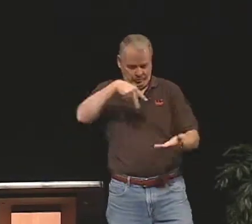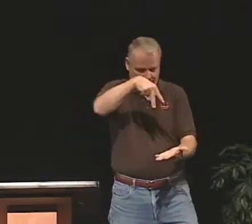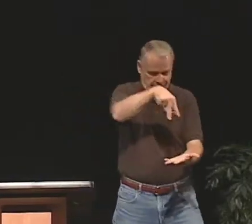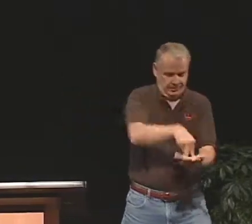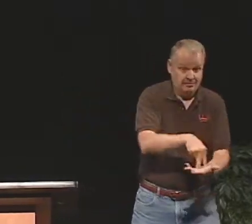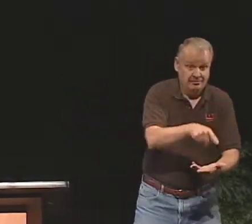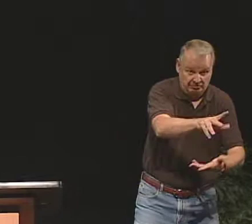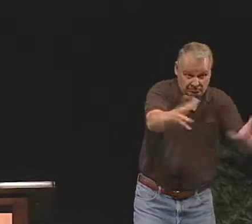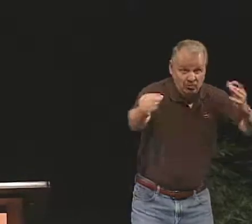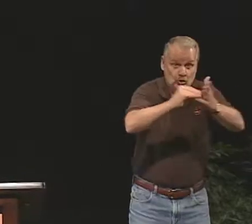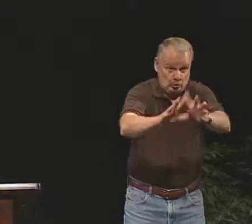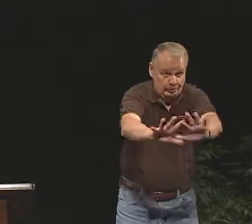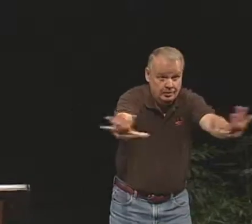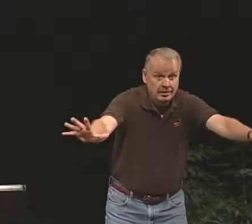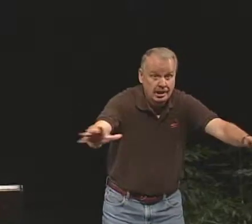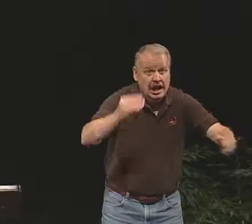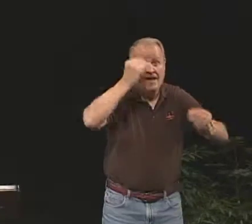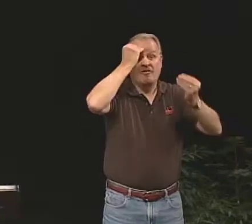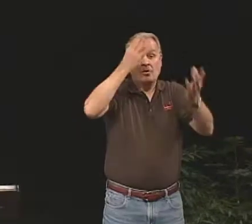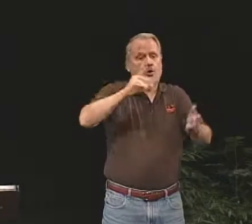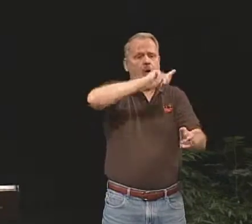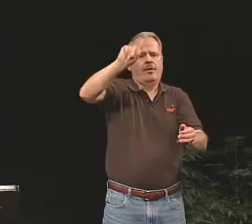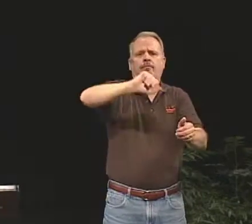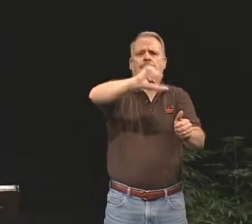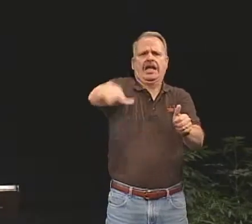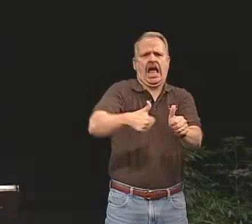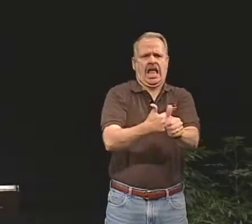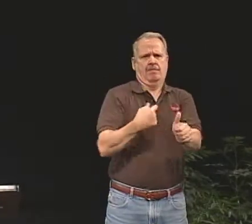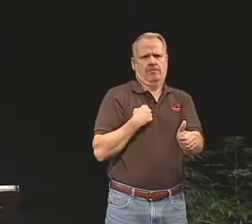Before the teacher would always stand in front of the class,